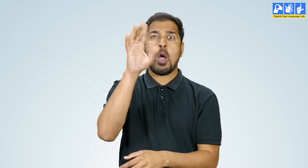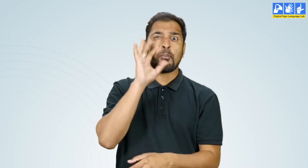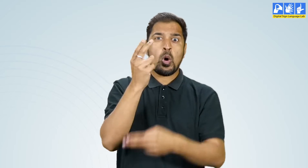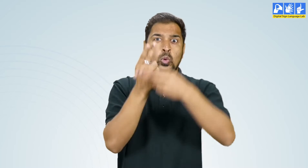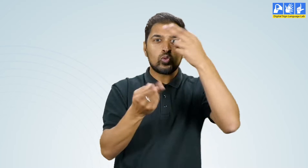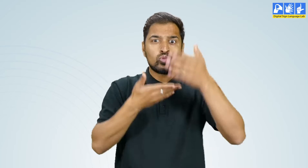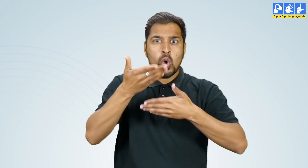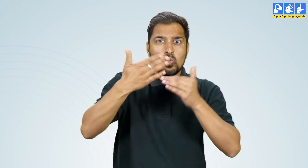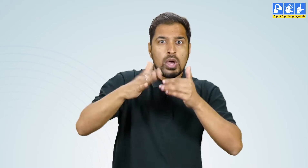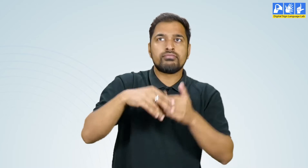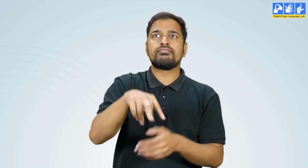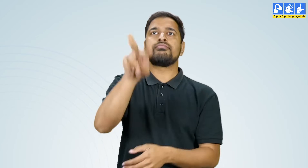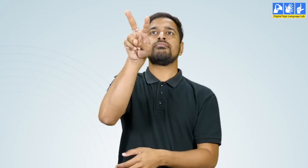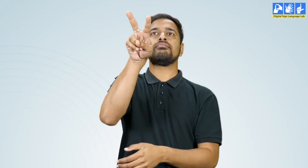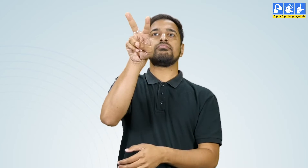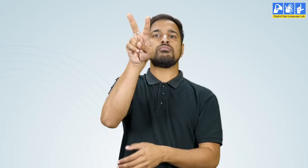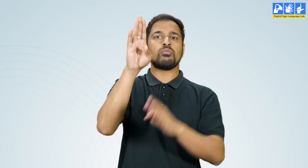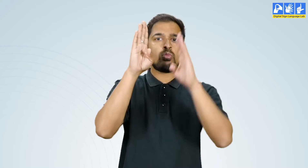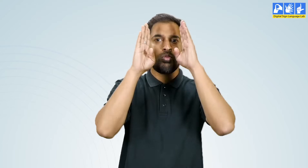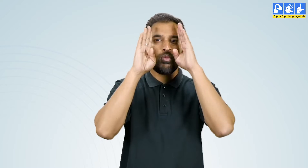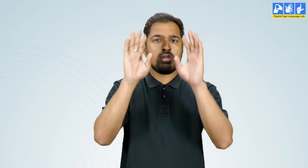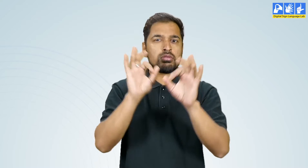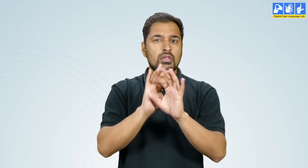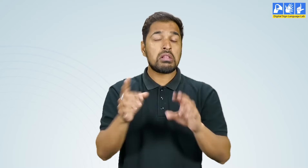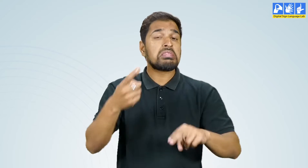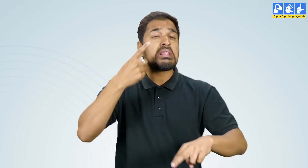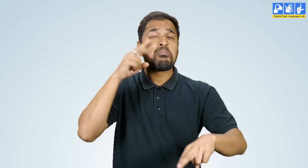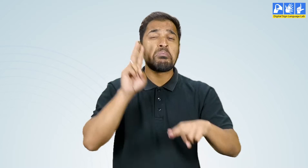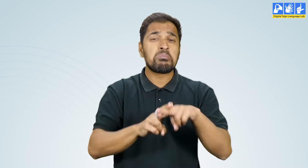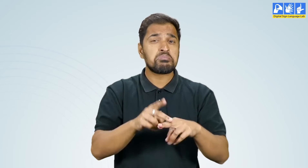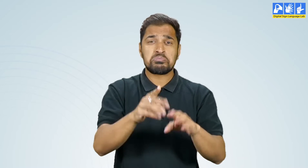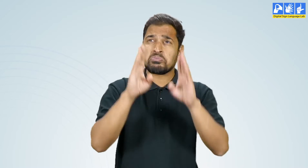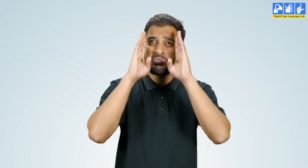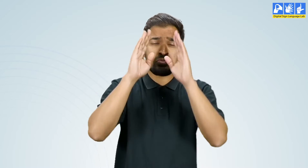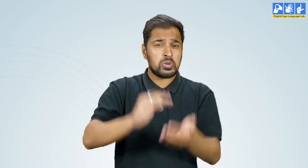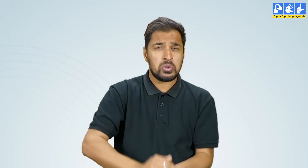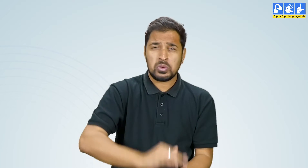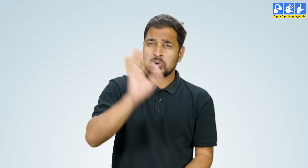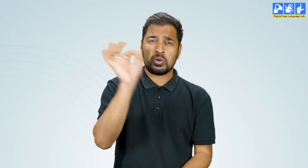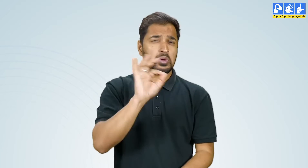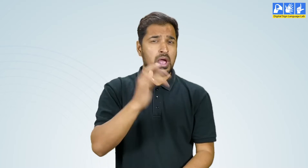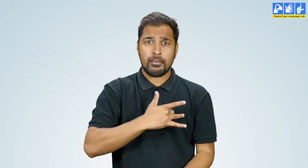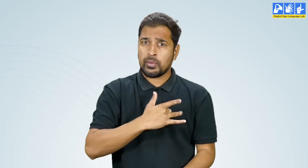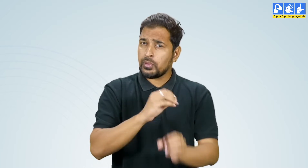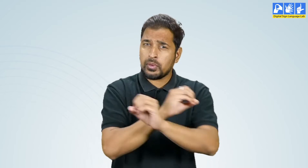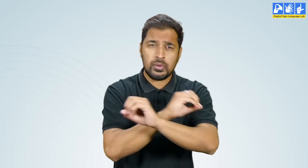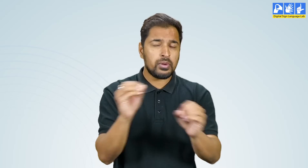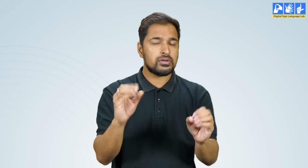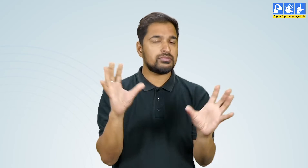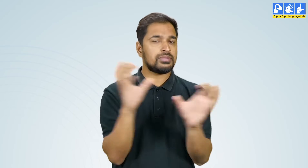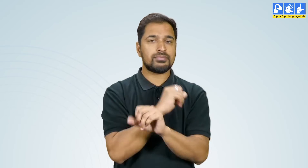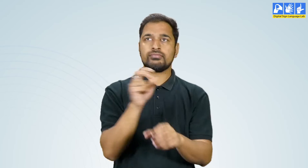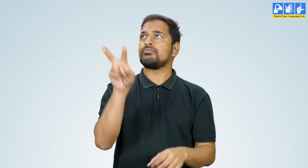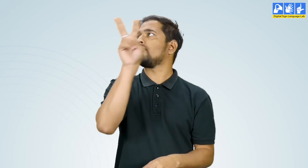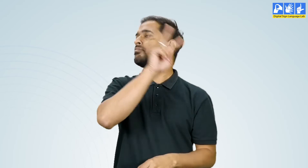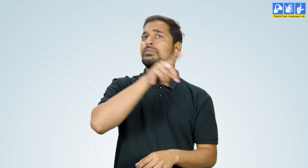then shift their focus to the teacher once again. If deaf babies don’t pick up on that skill from joint attention,